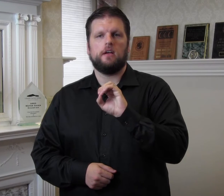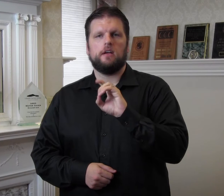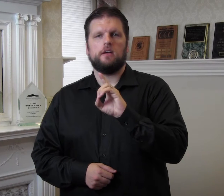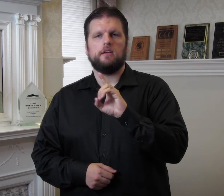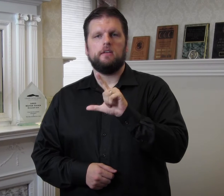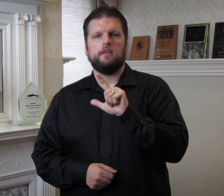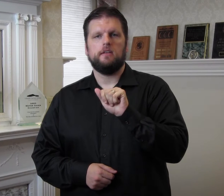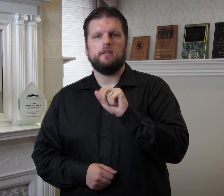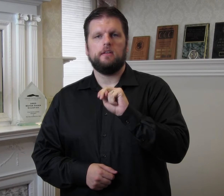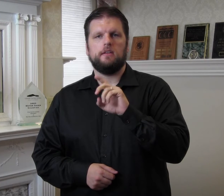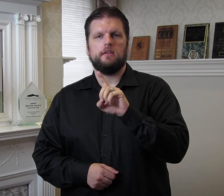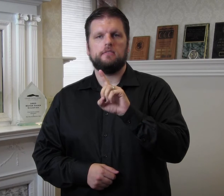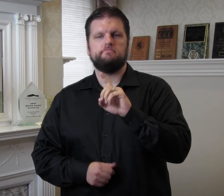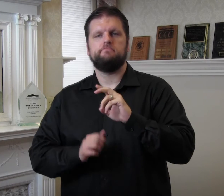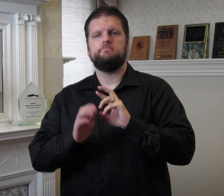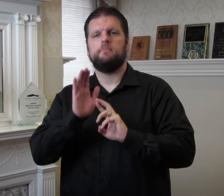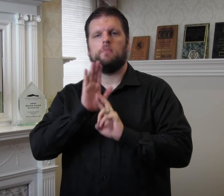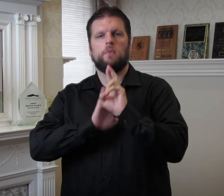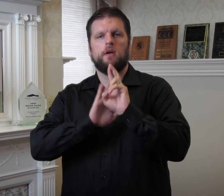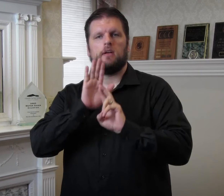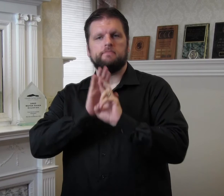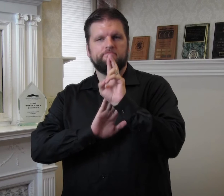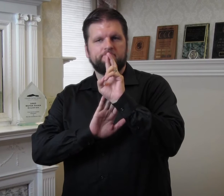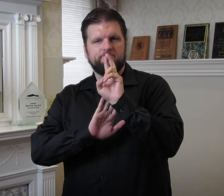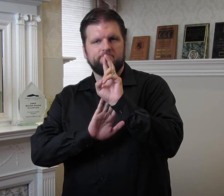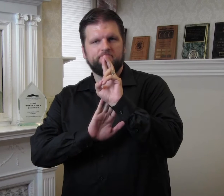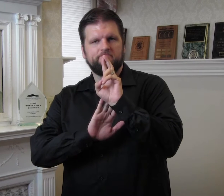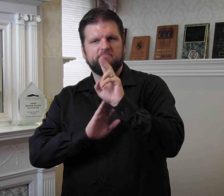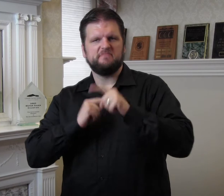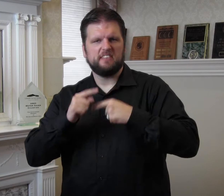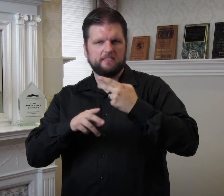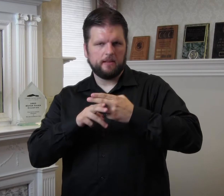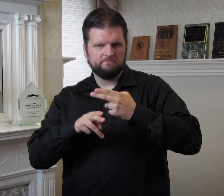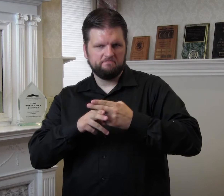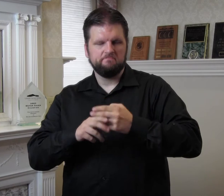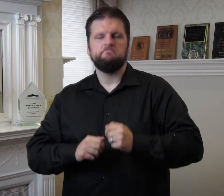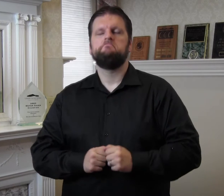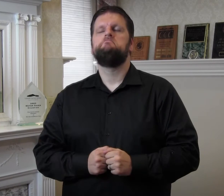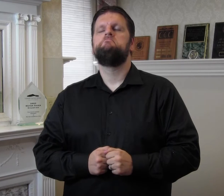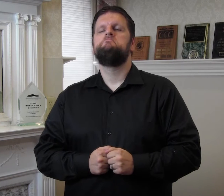My name is Ryan Odland. This is my sign name.